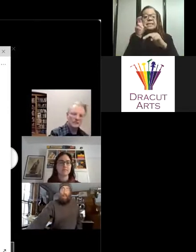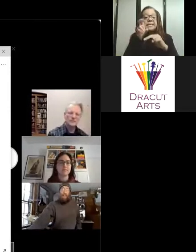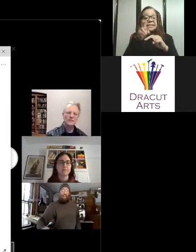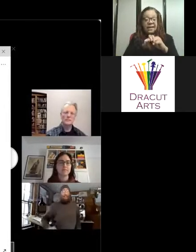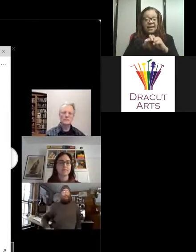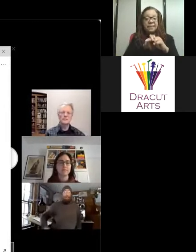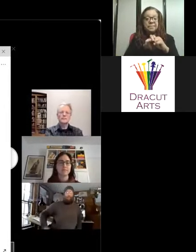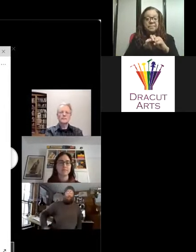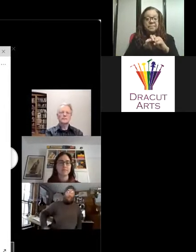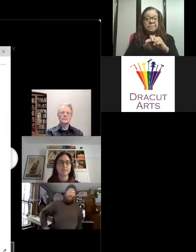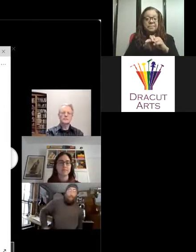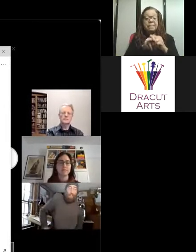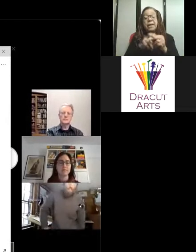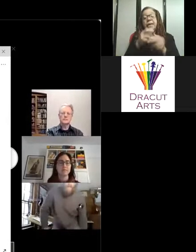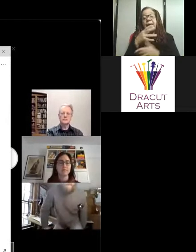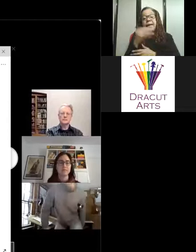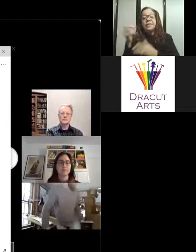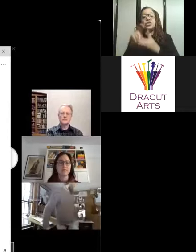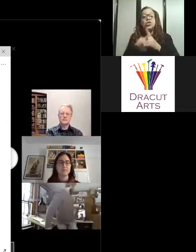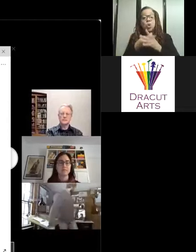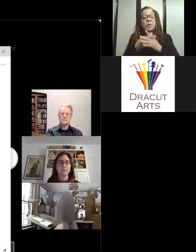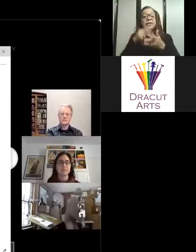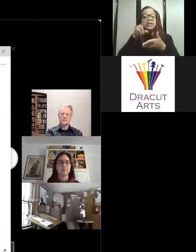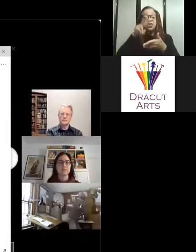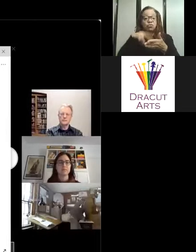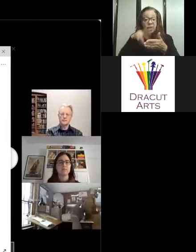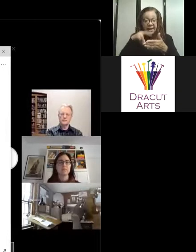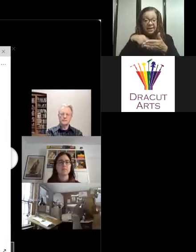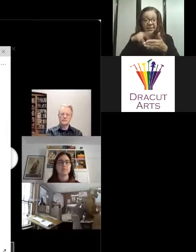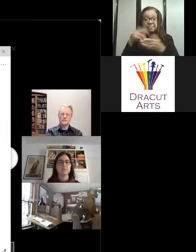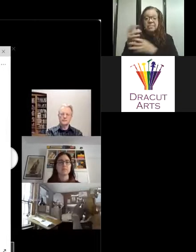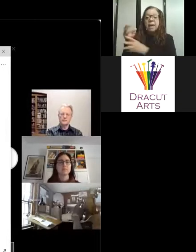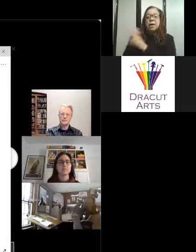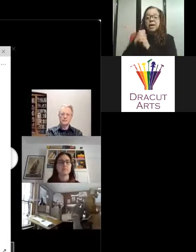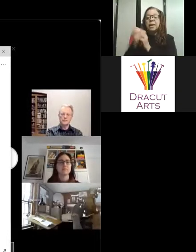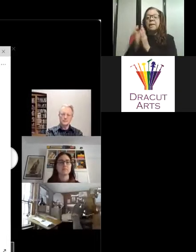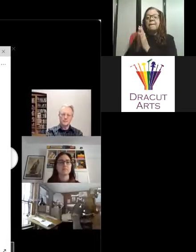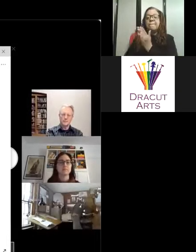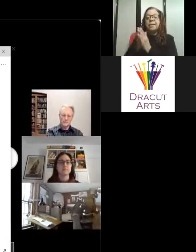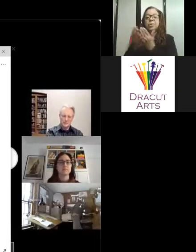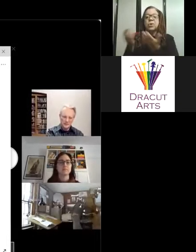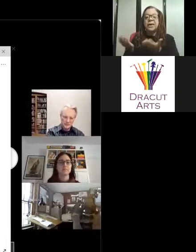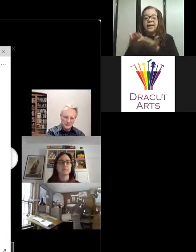and um and starting to read. I'm going to grab a book here I have on my other desk, I just realized